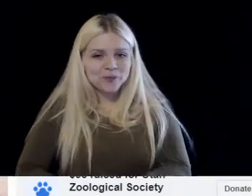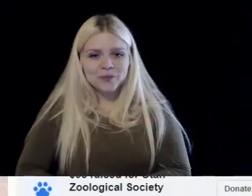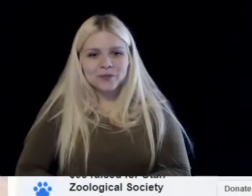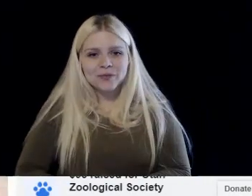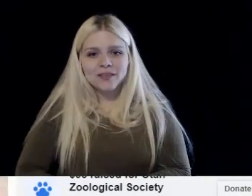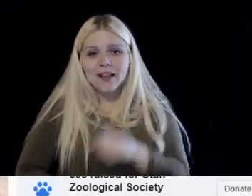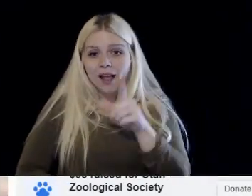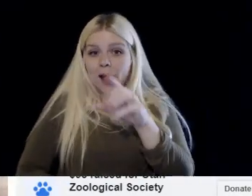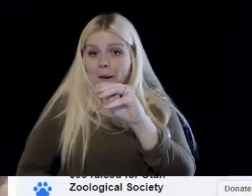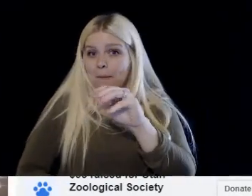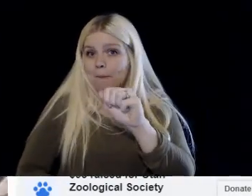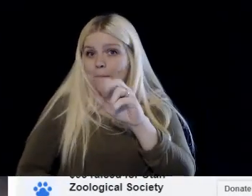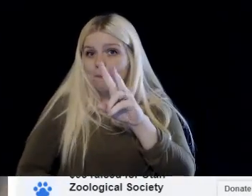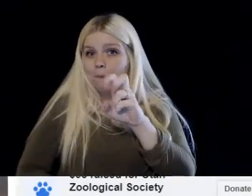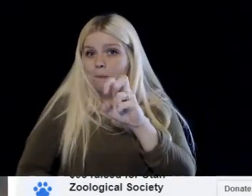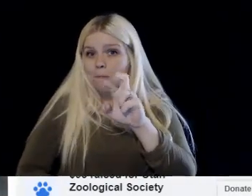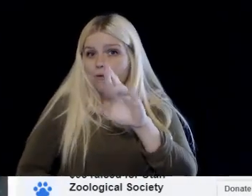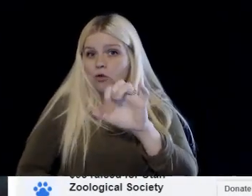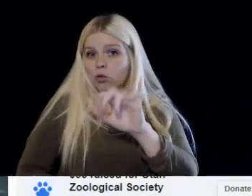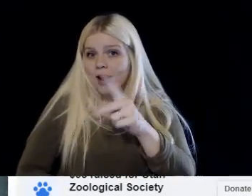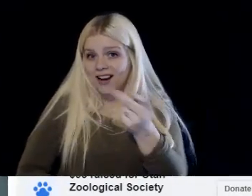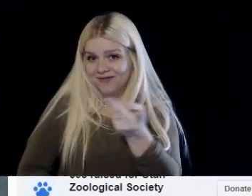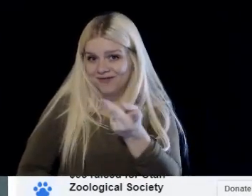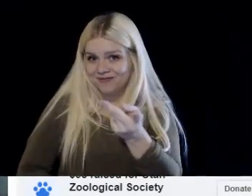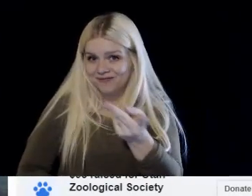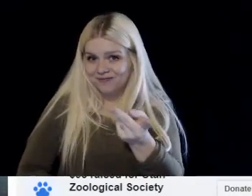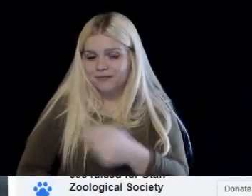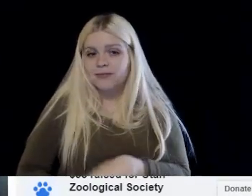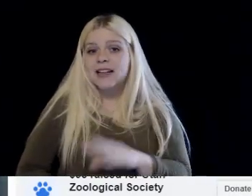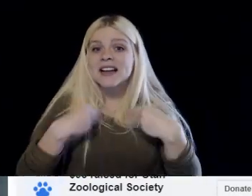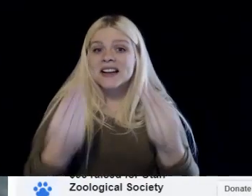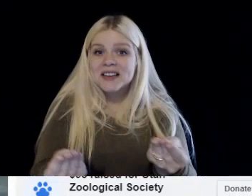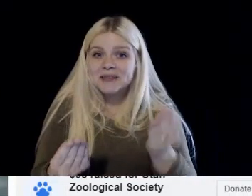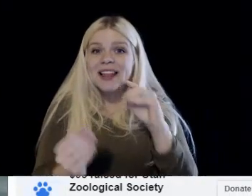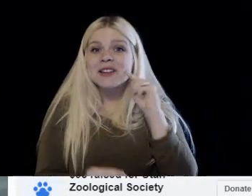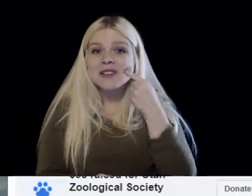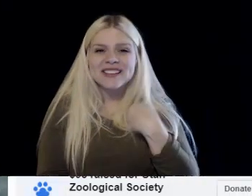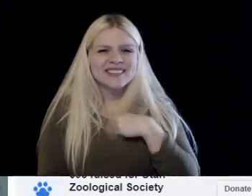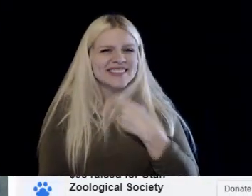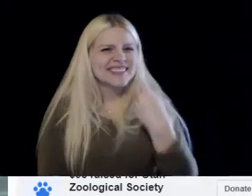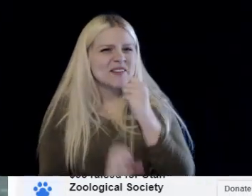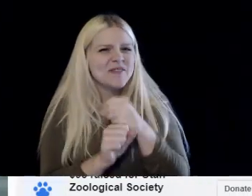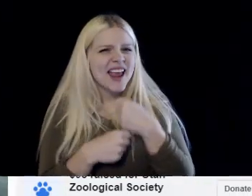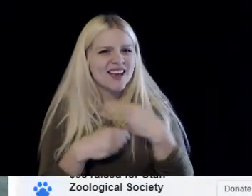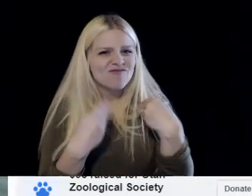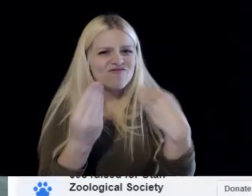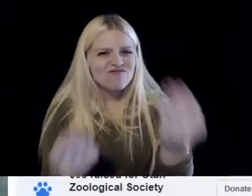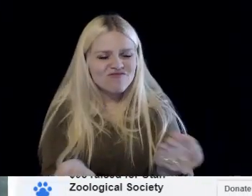over here with Joanne. We're giving them the ice treats we just made. No, we don't